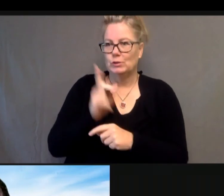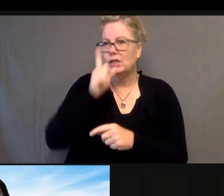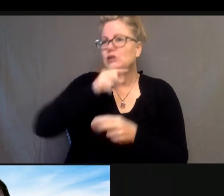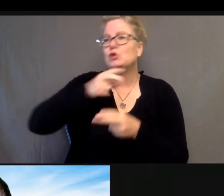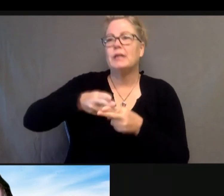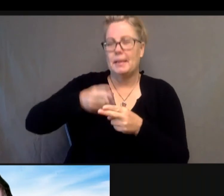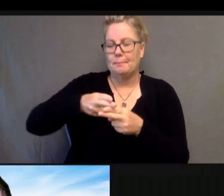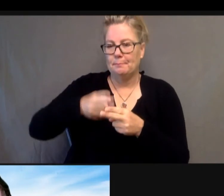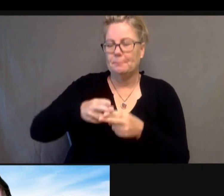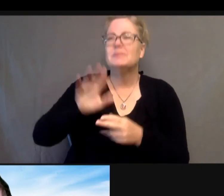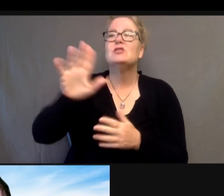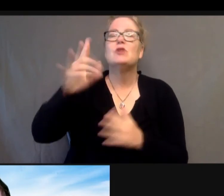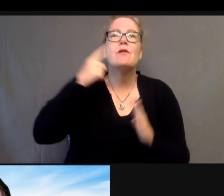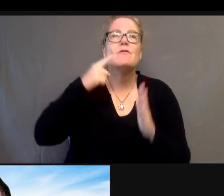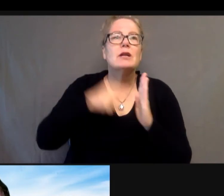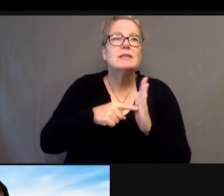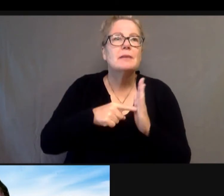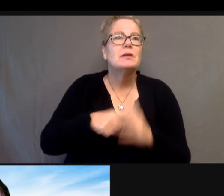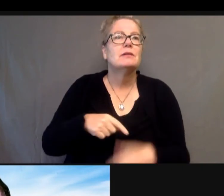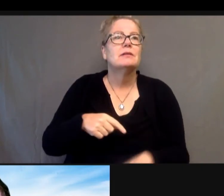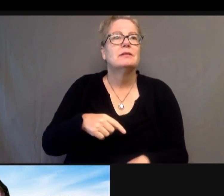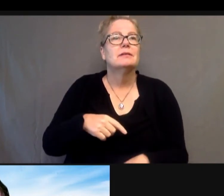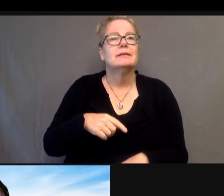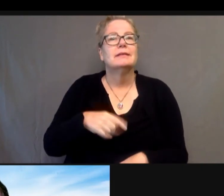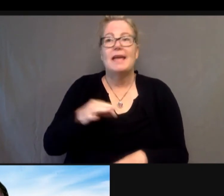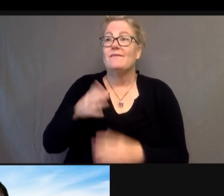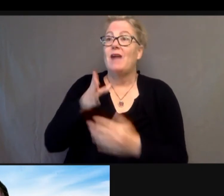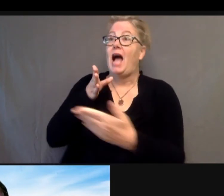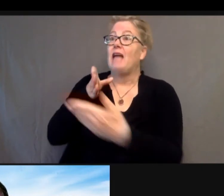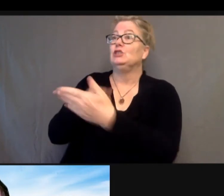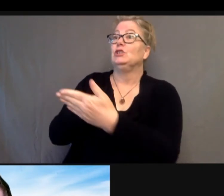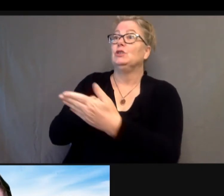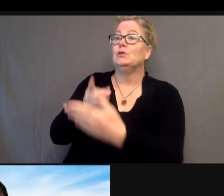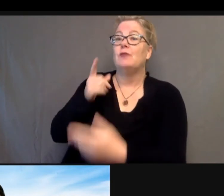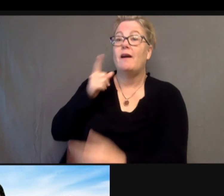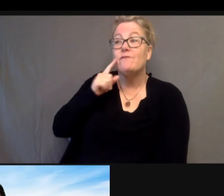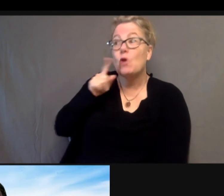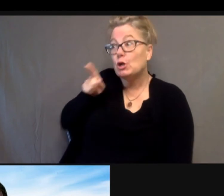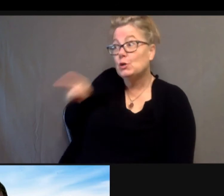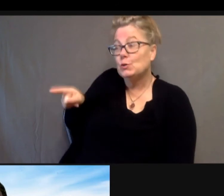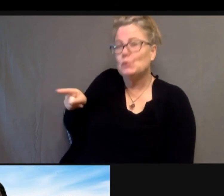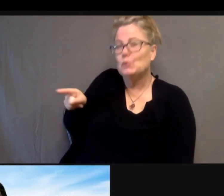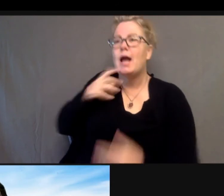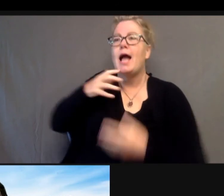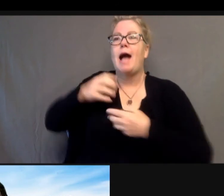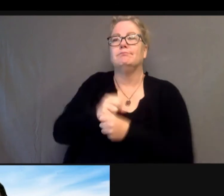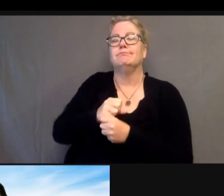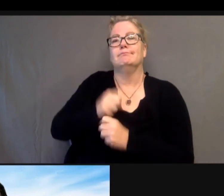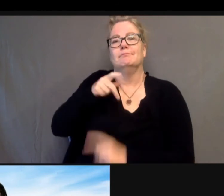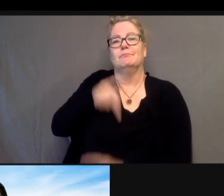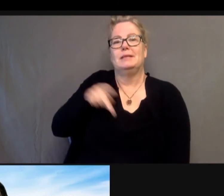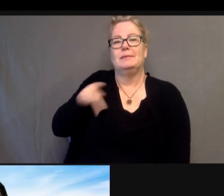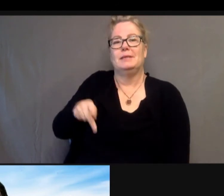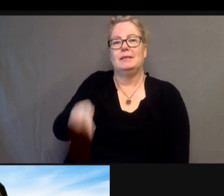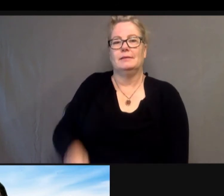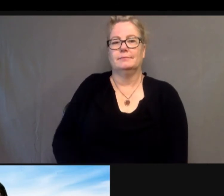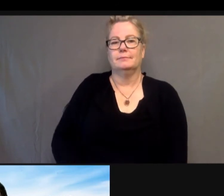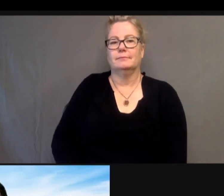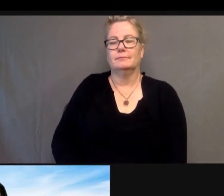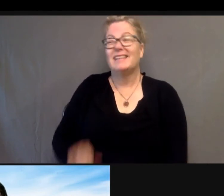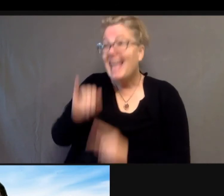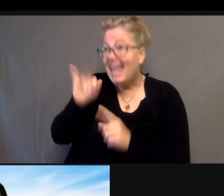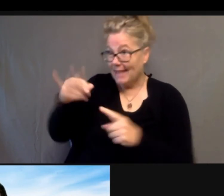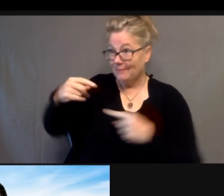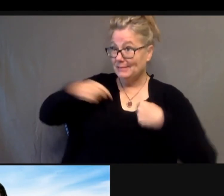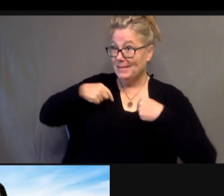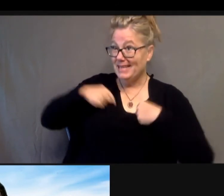say we were suing on your behalf, it would be PP. Or if it's me, like MJGO, that's again,